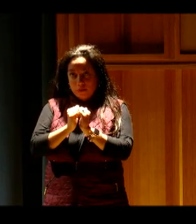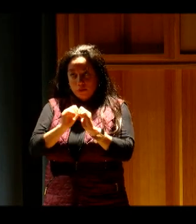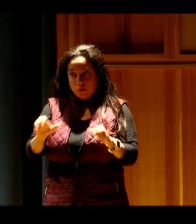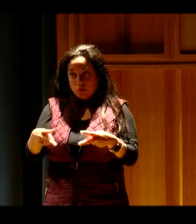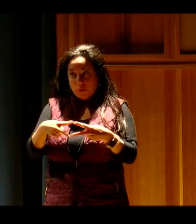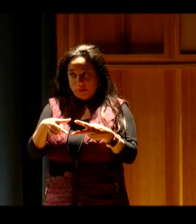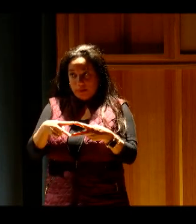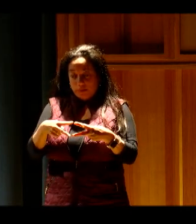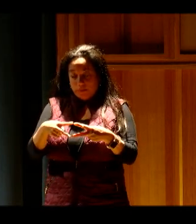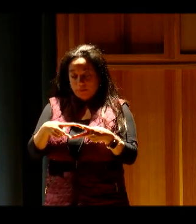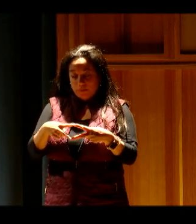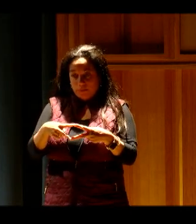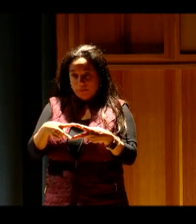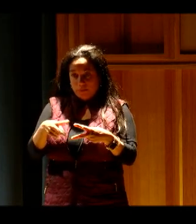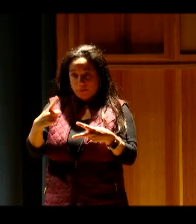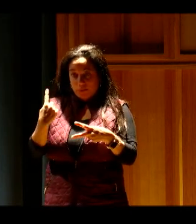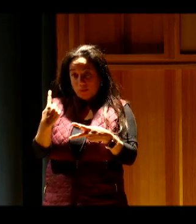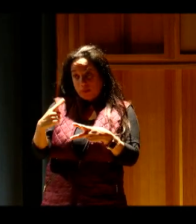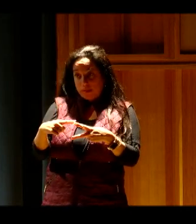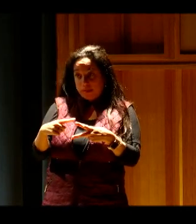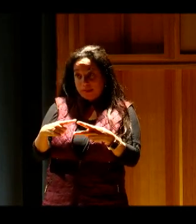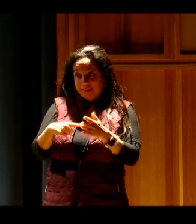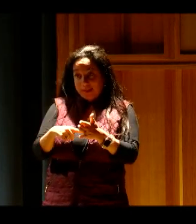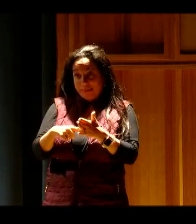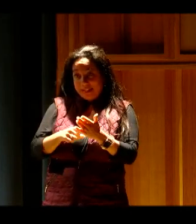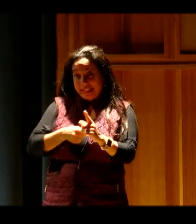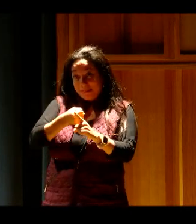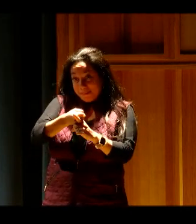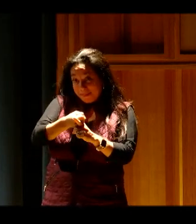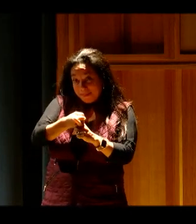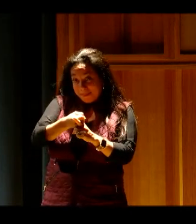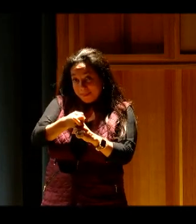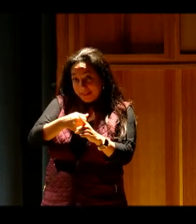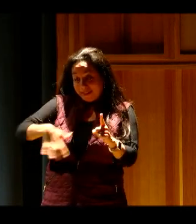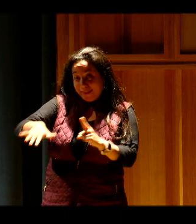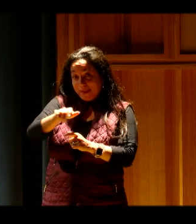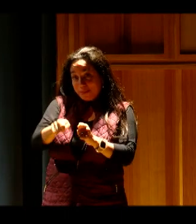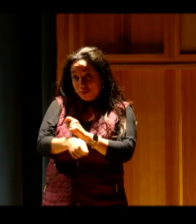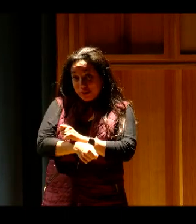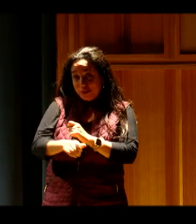One: examining the impact of climate change on communities and their cultural heritage.